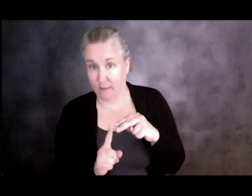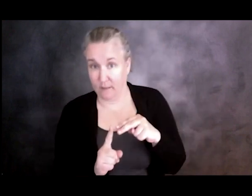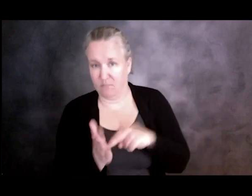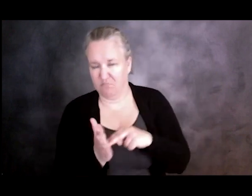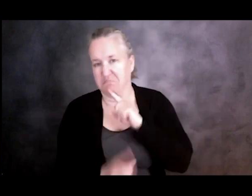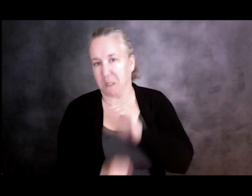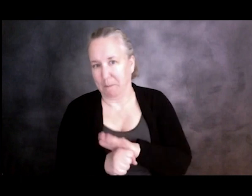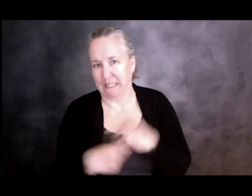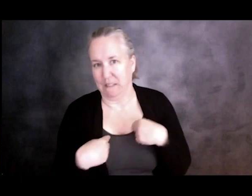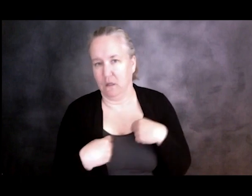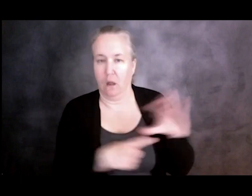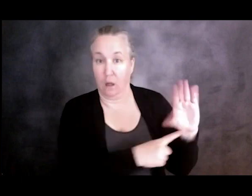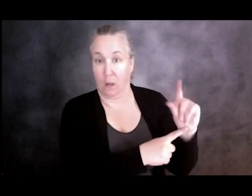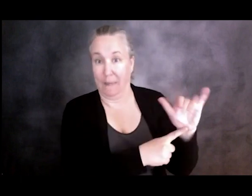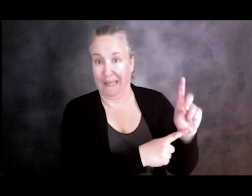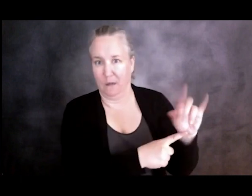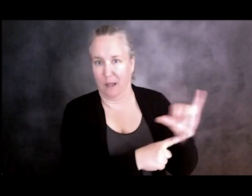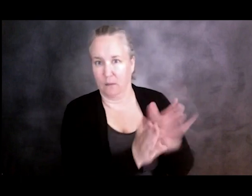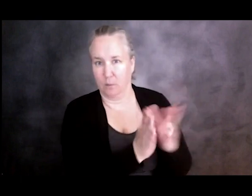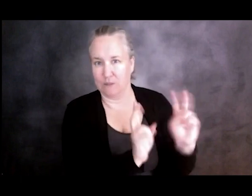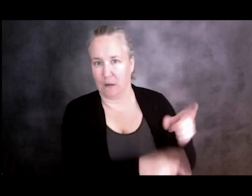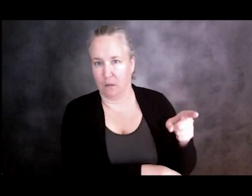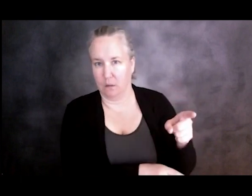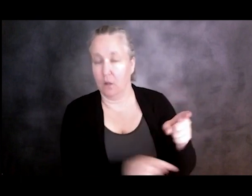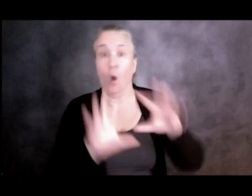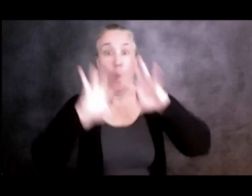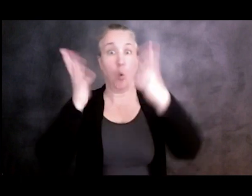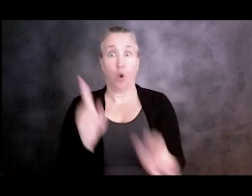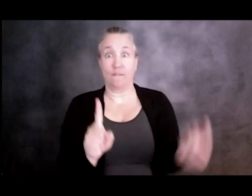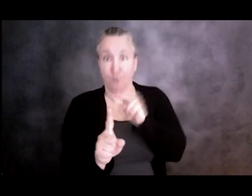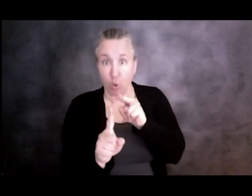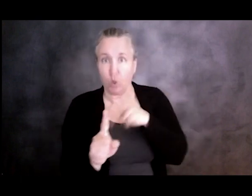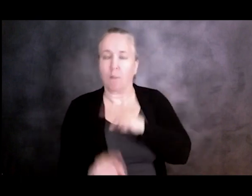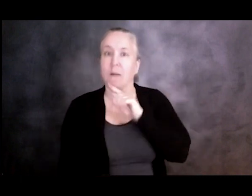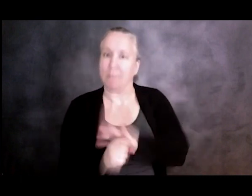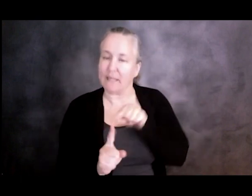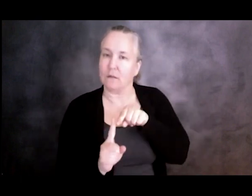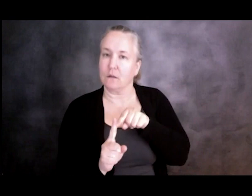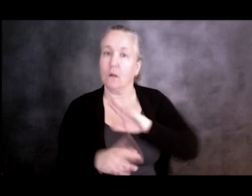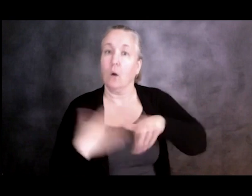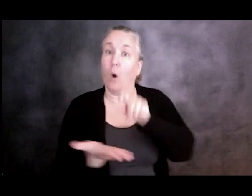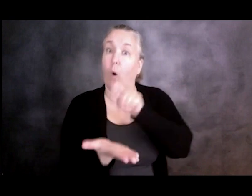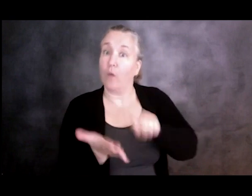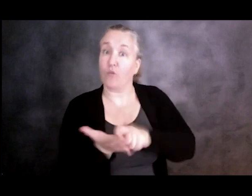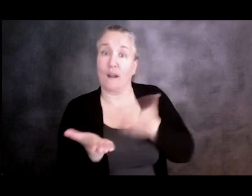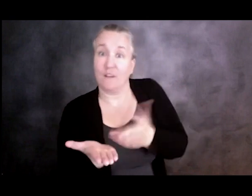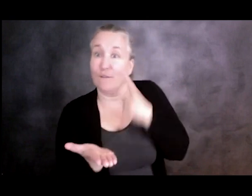as the title of that novel goes, to a worldview in which all the writing is there to address different aspects